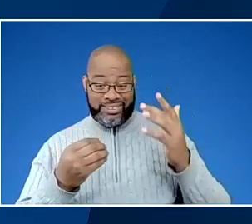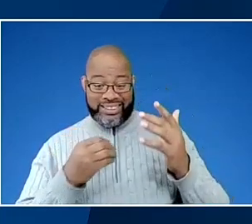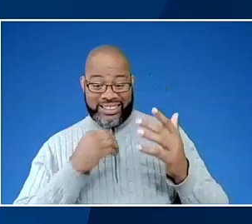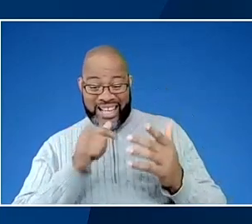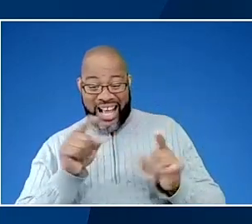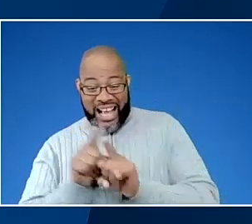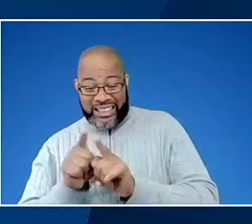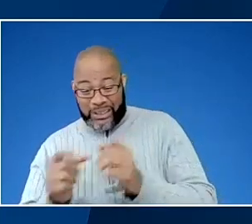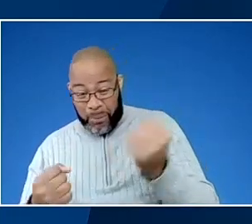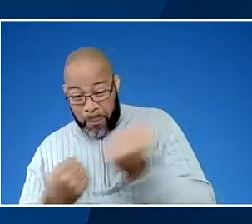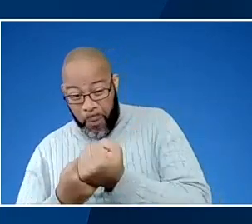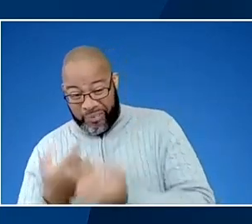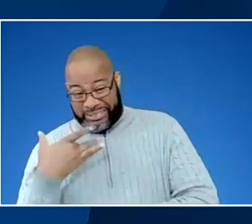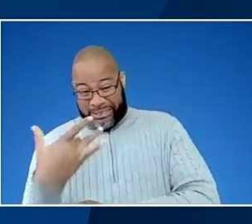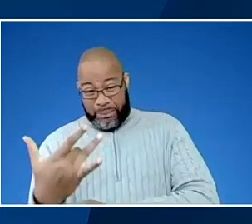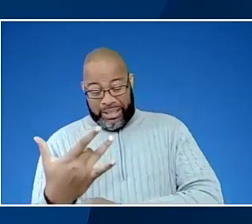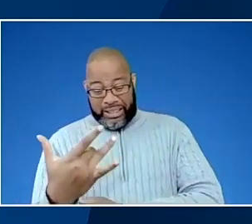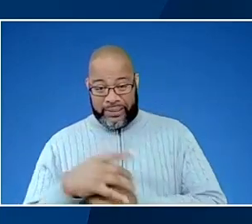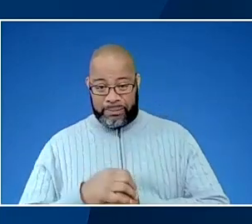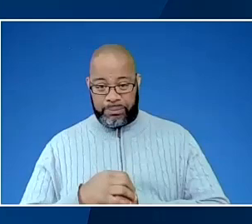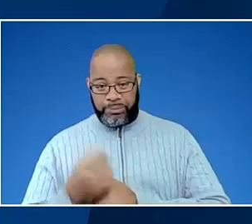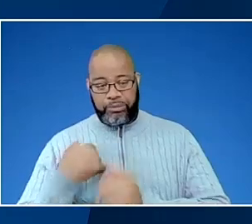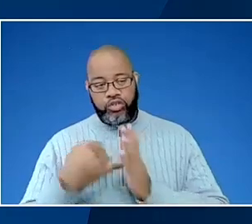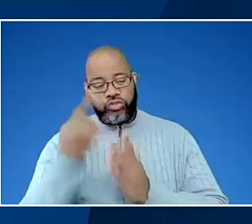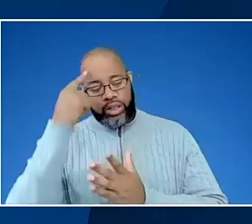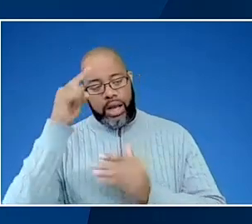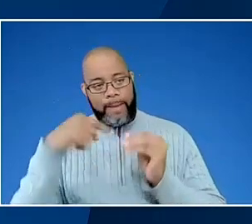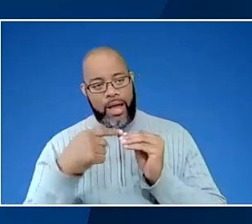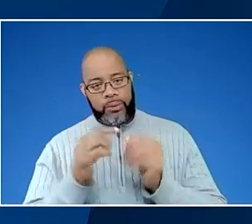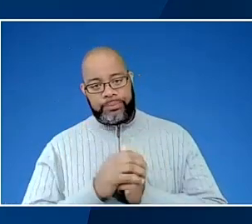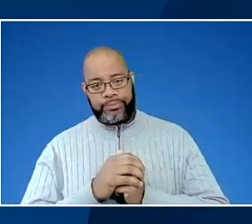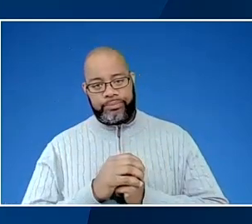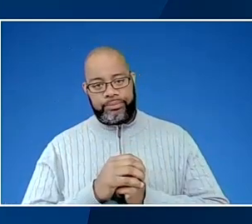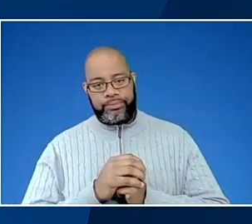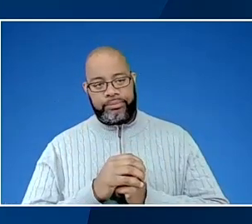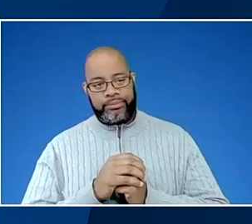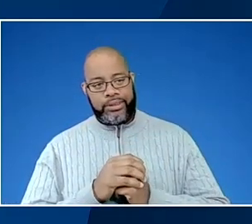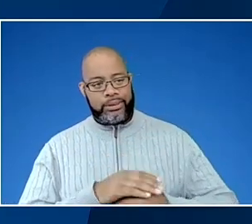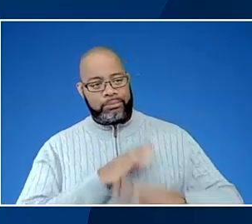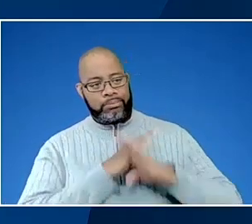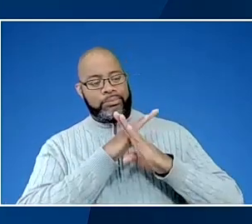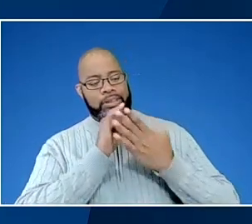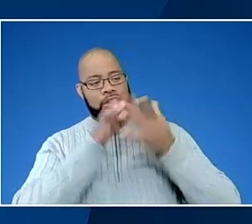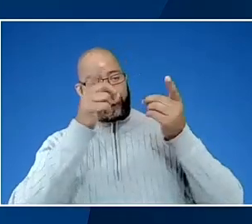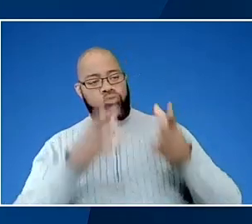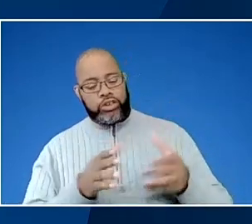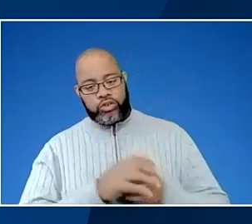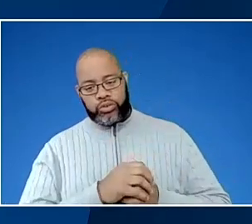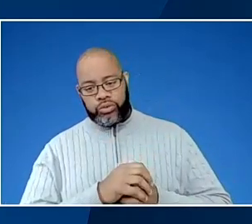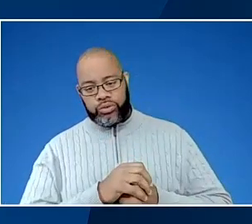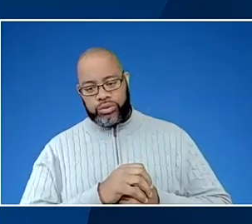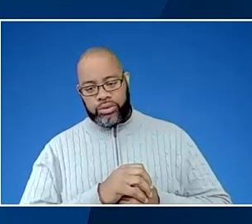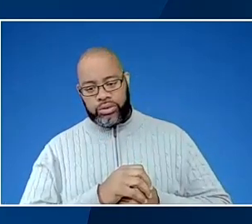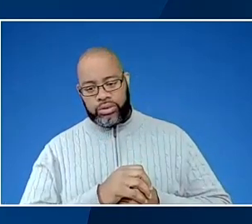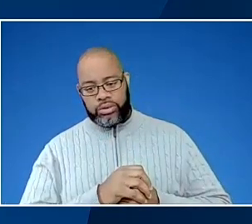And so I just think about obstacles that directors and, you know, program staff